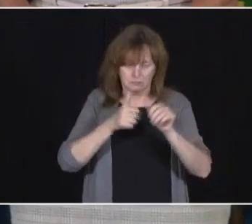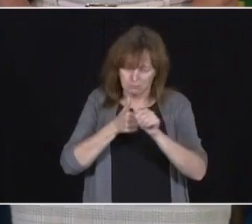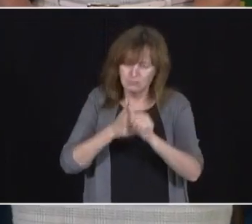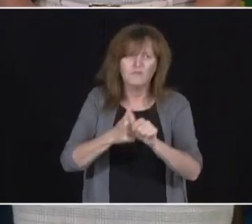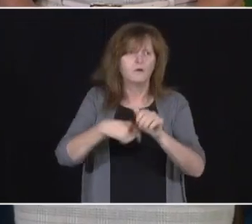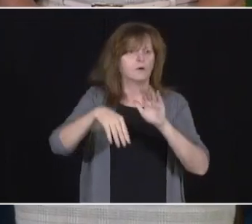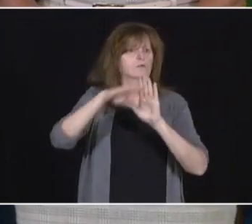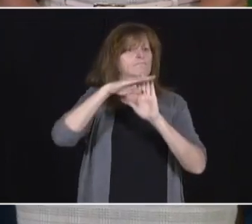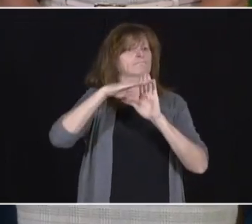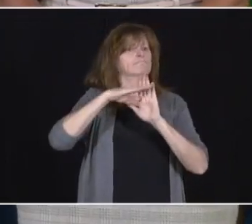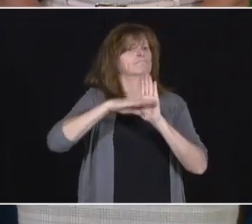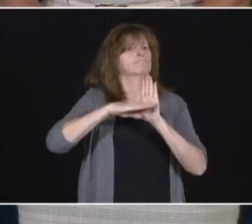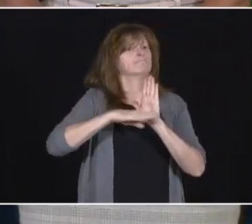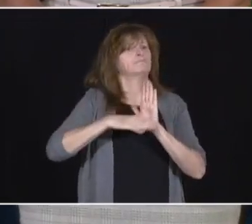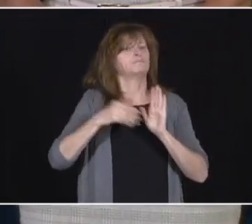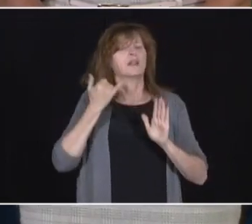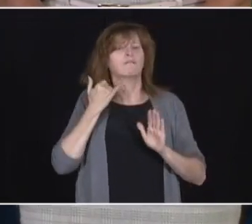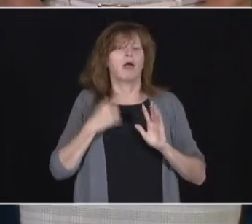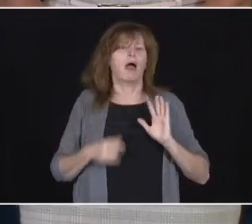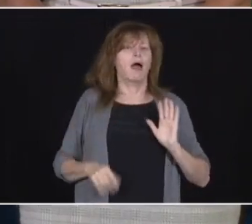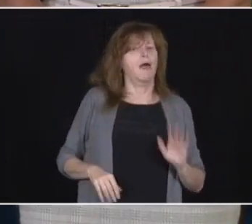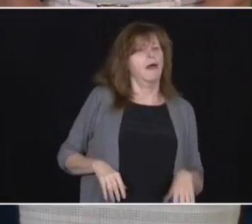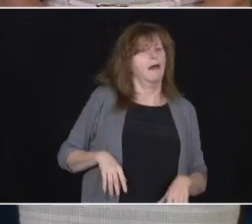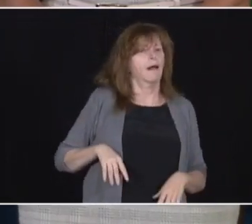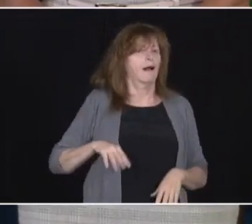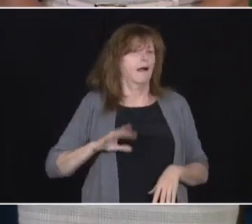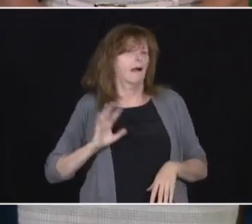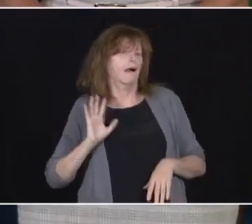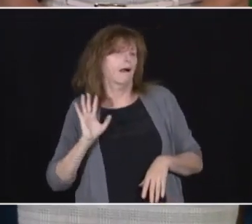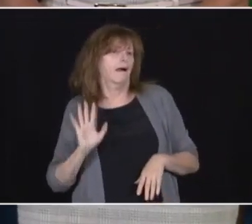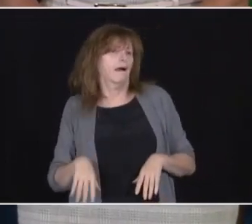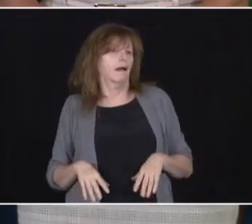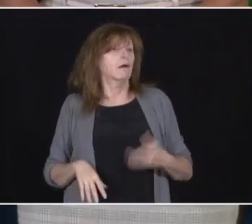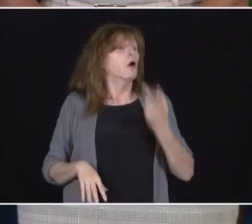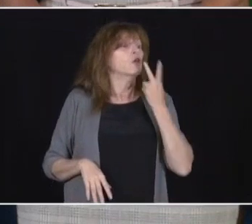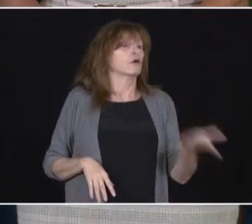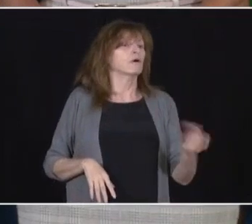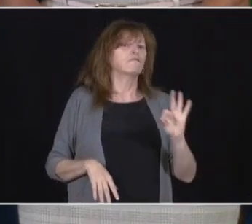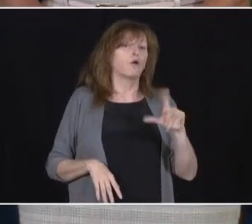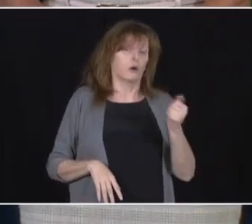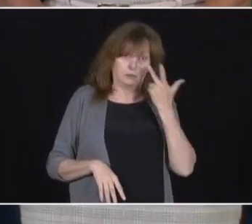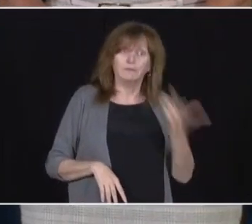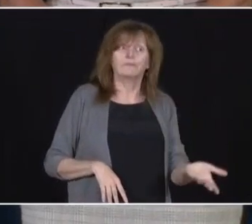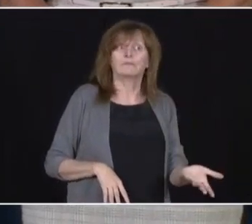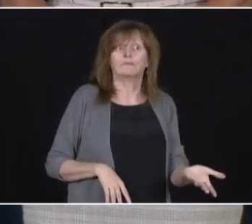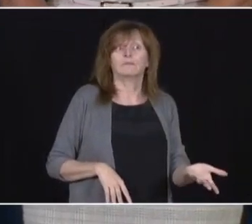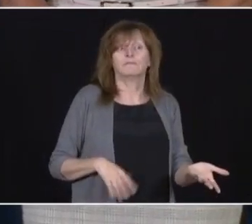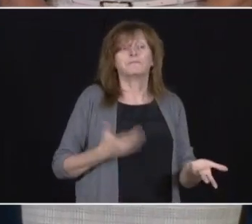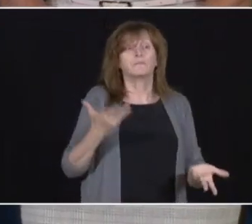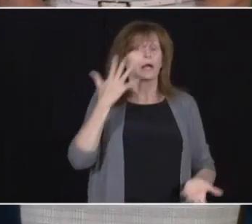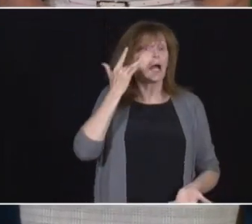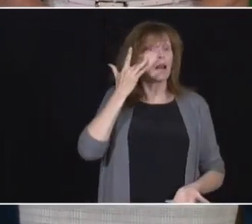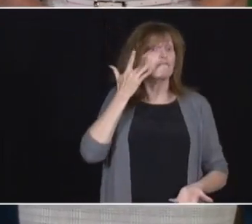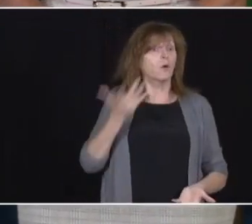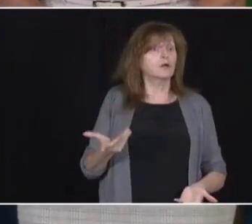So we have to stay focused a mechanic let our guard down. If we let her guard down, look what happened to Florida.